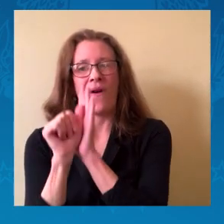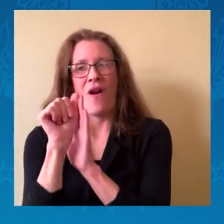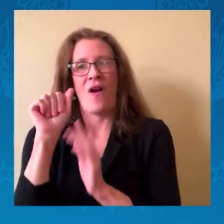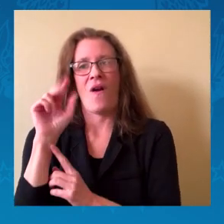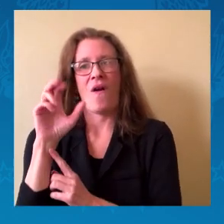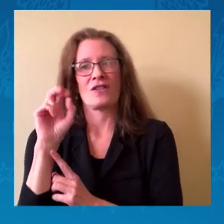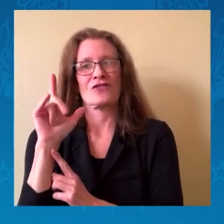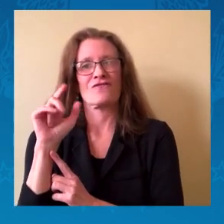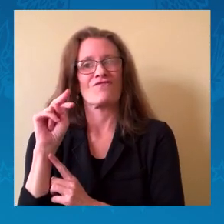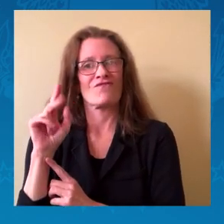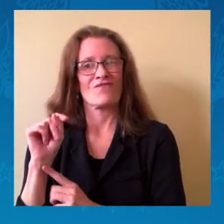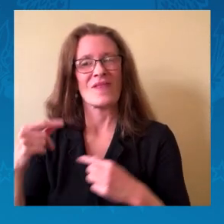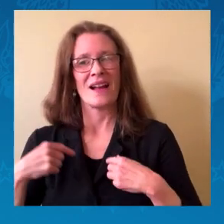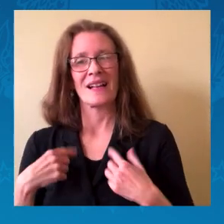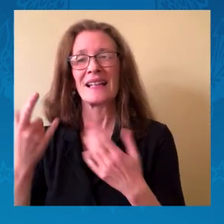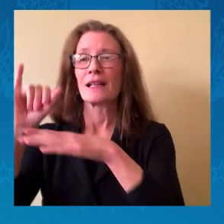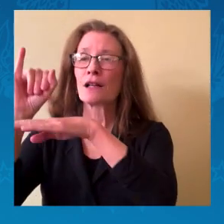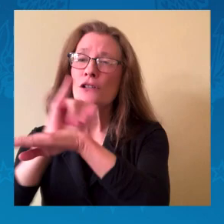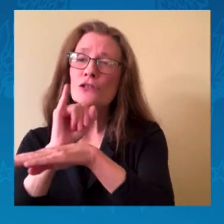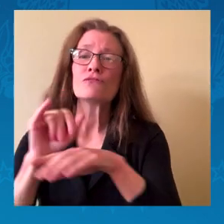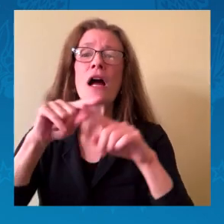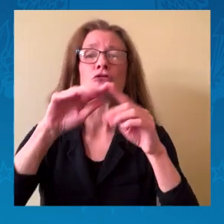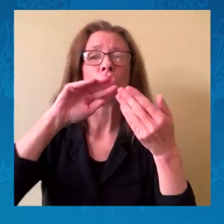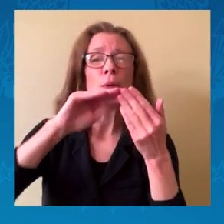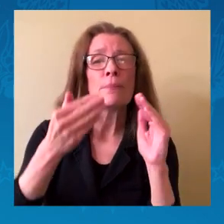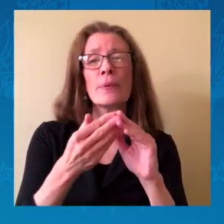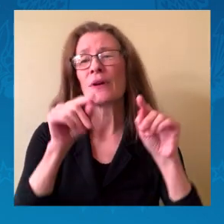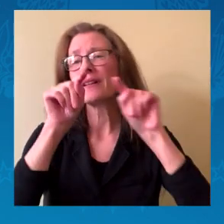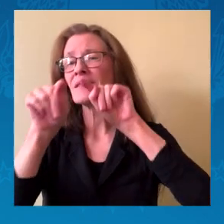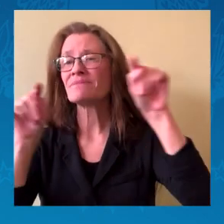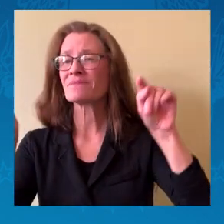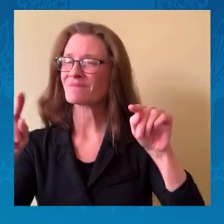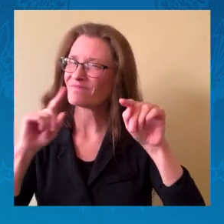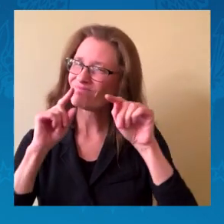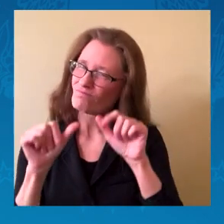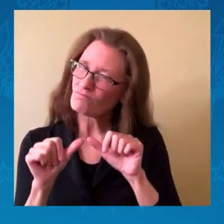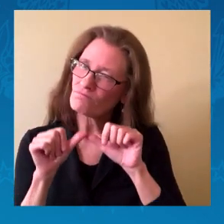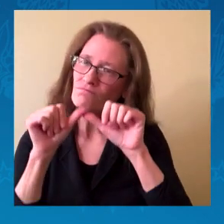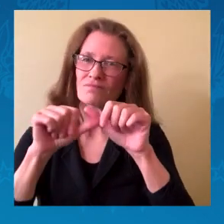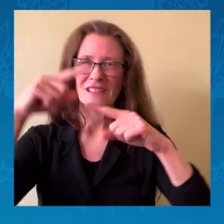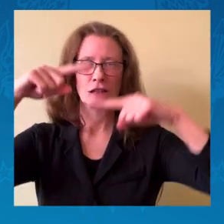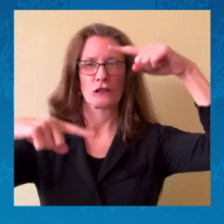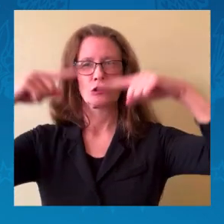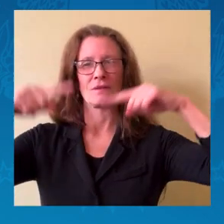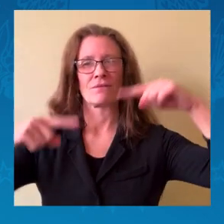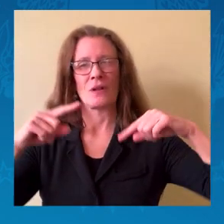and diversify the continuum of STEM education from pre-kindergarten through college.